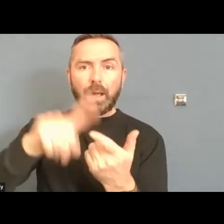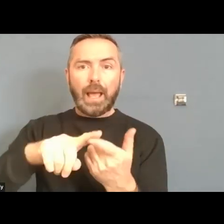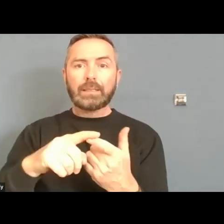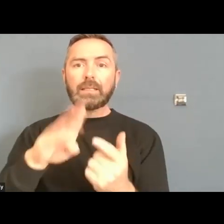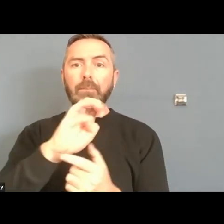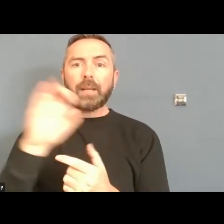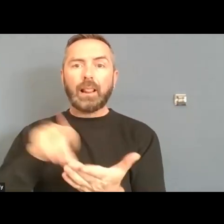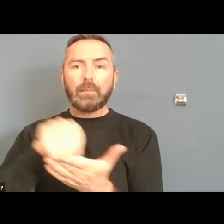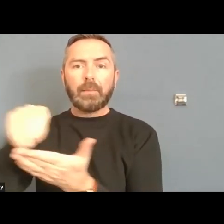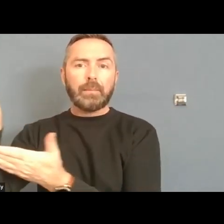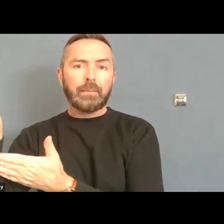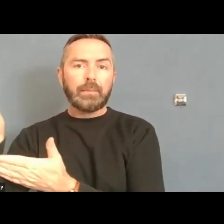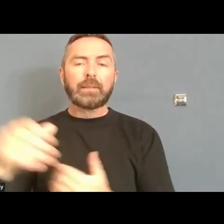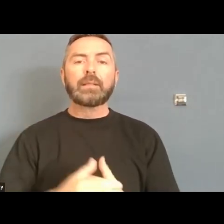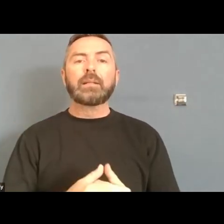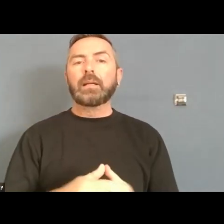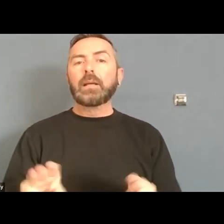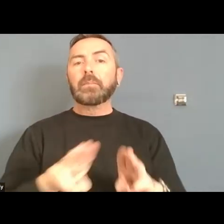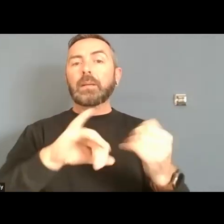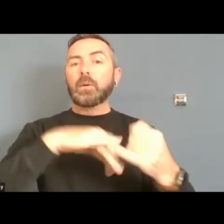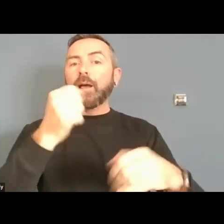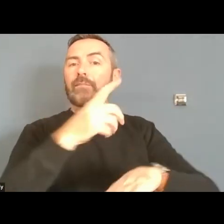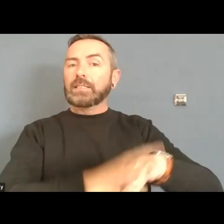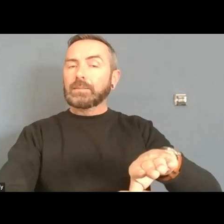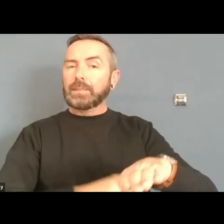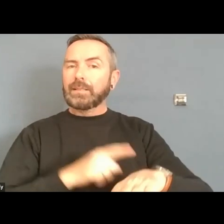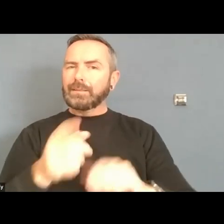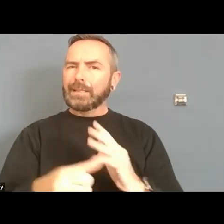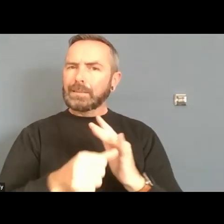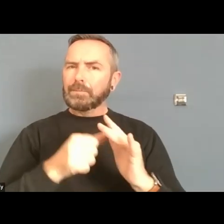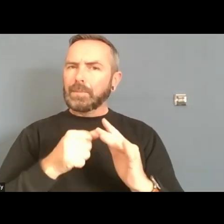We found people who reported a disability experienced poorer financial